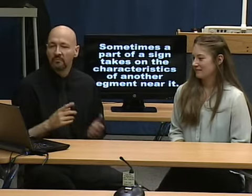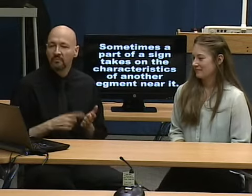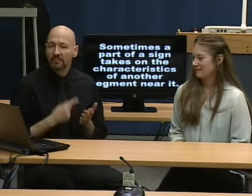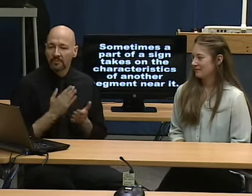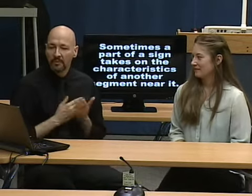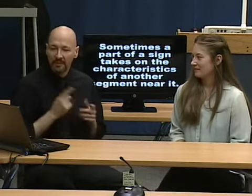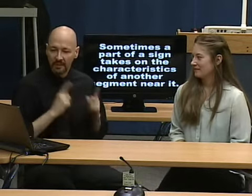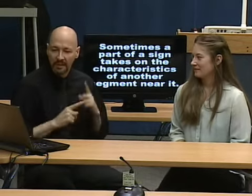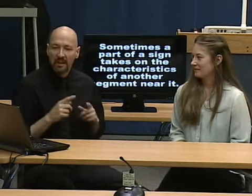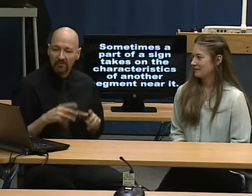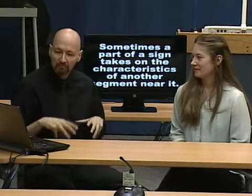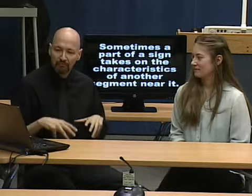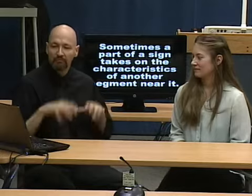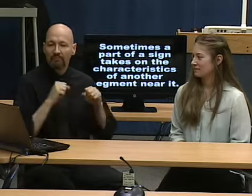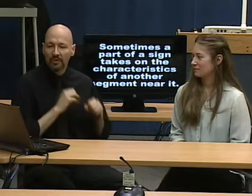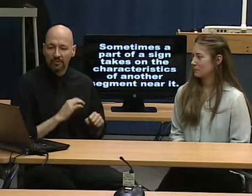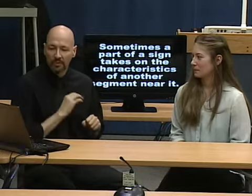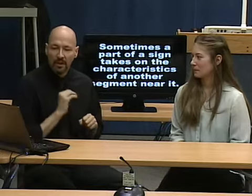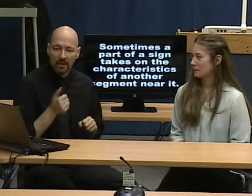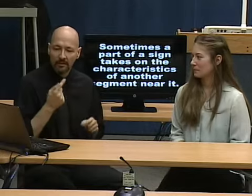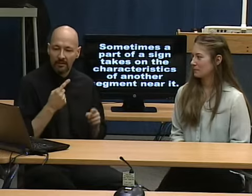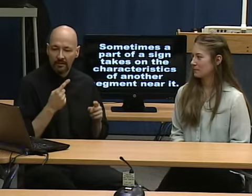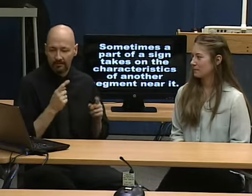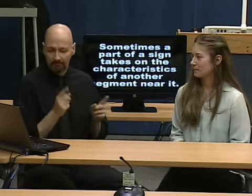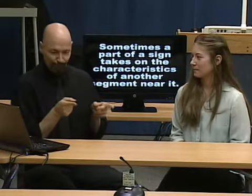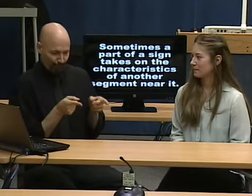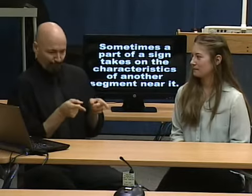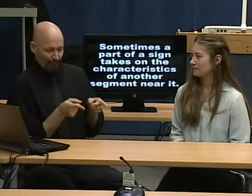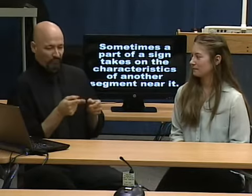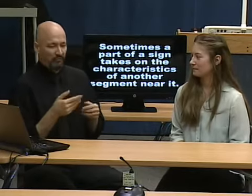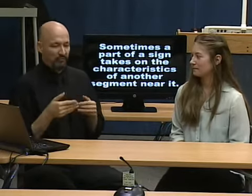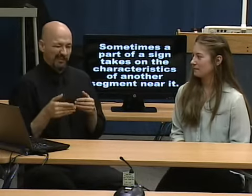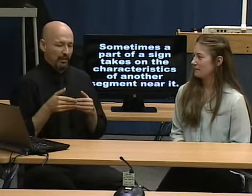Sometimes a part of a sign takes on the characteristics of another segment near it.